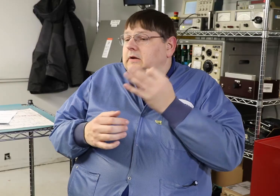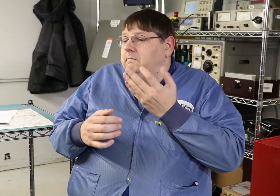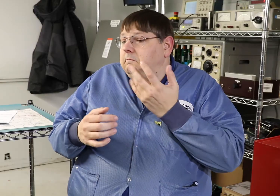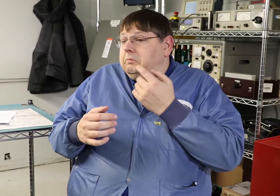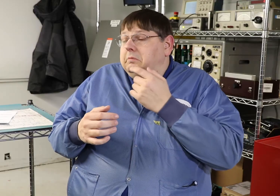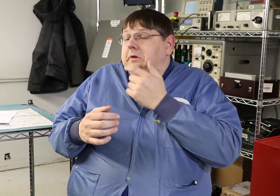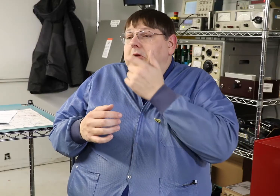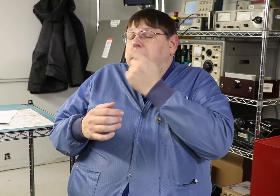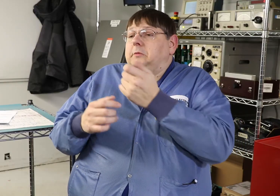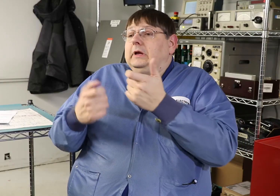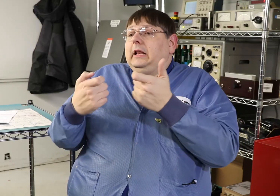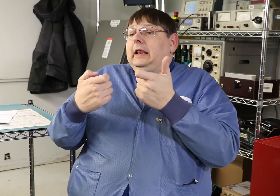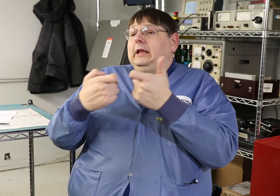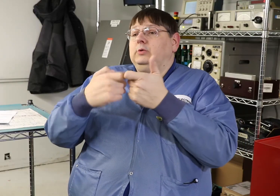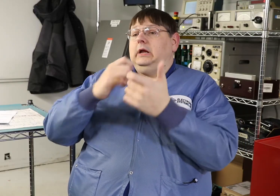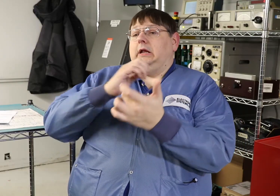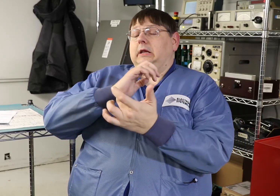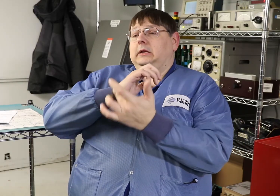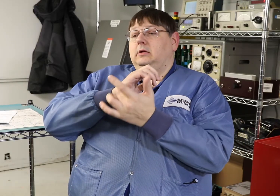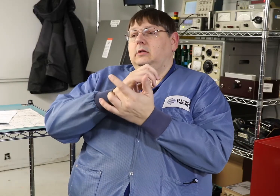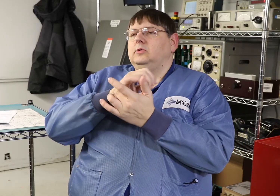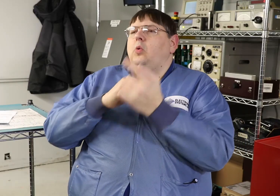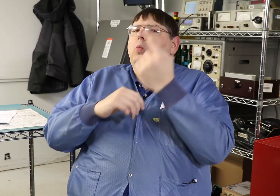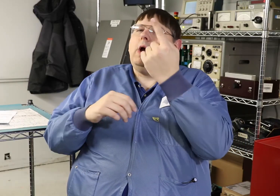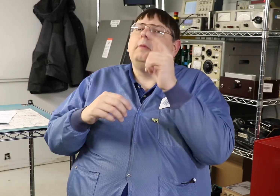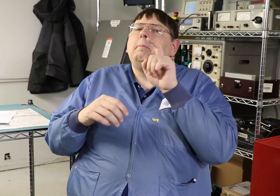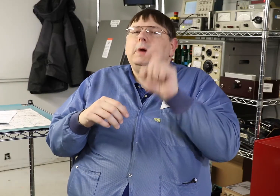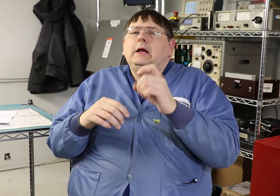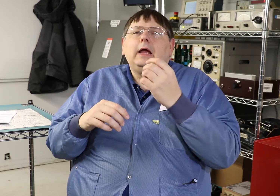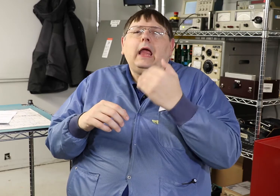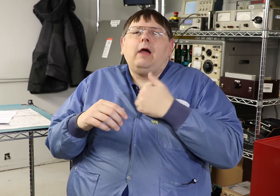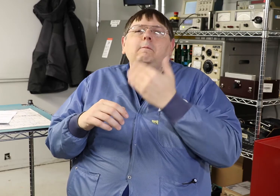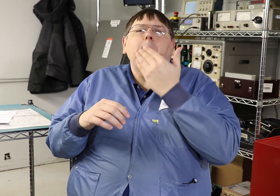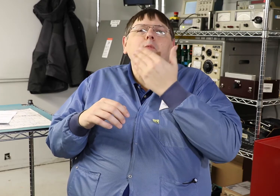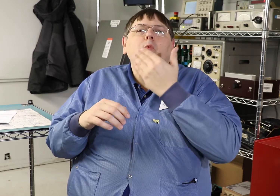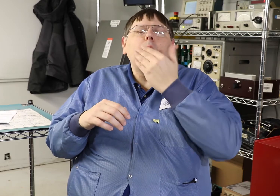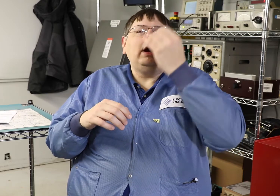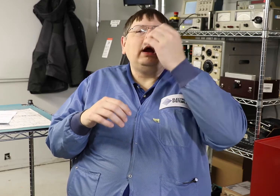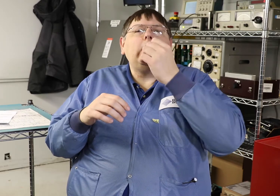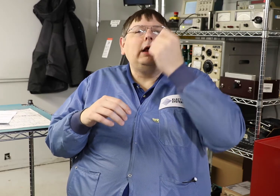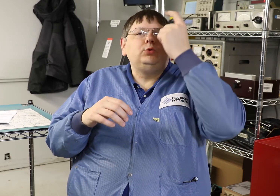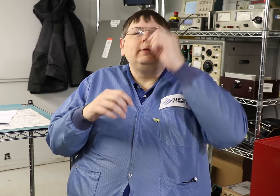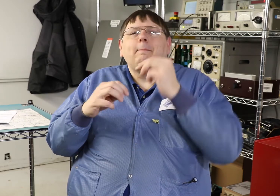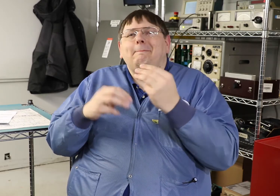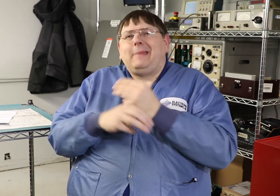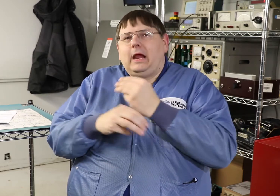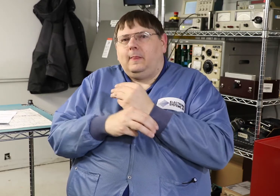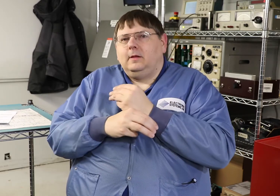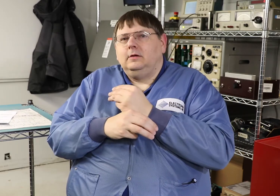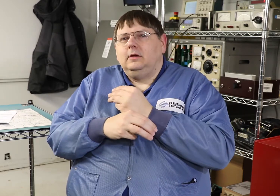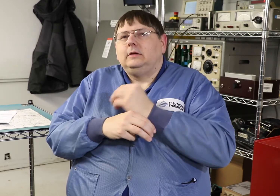If you’re interested in electronics technology, you must have a good understanding of math.